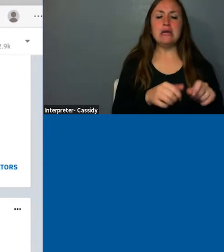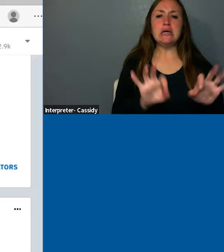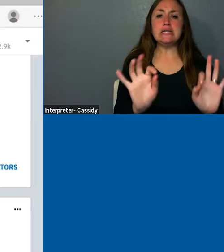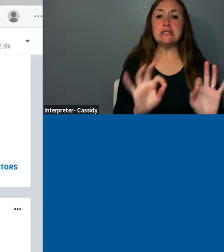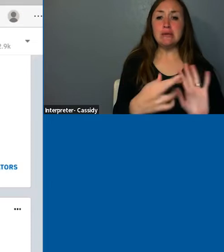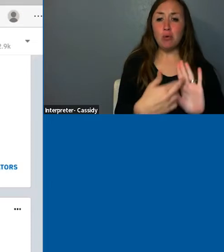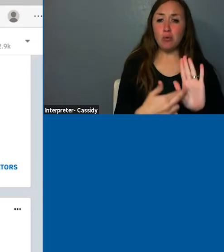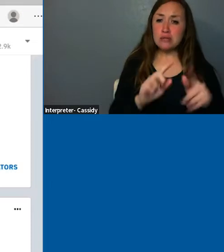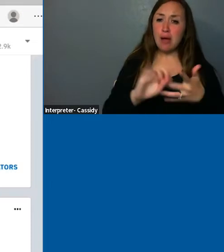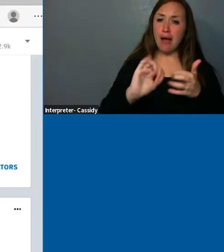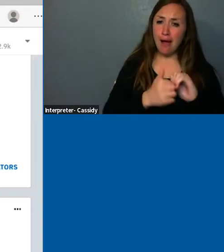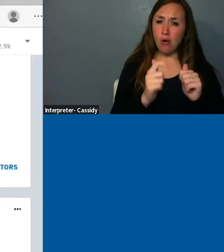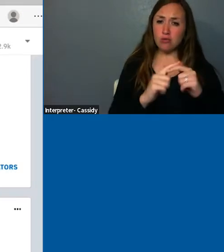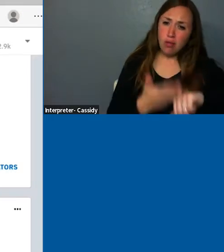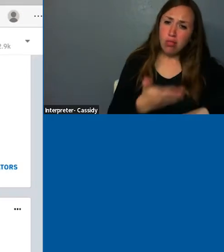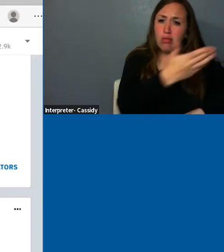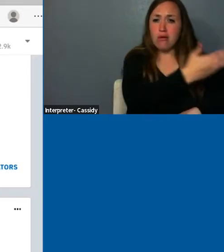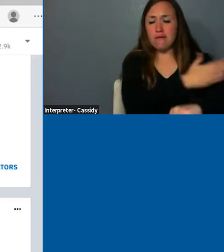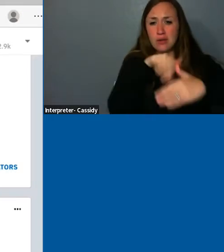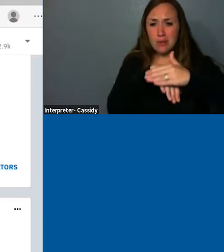through working with their community and understanding our needs.